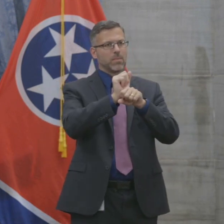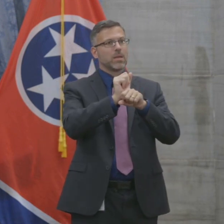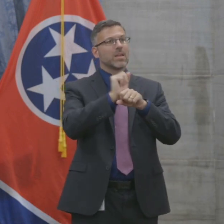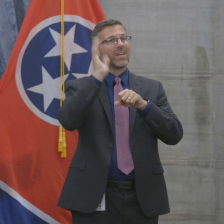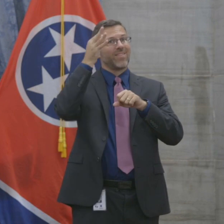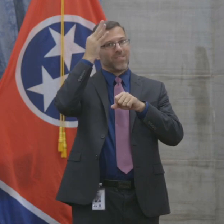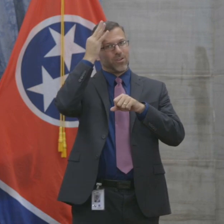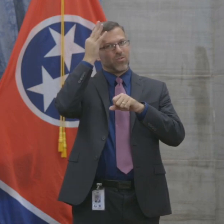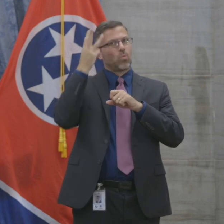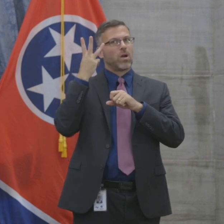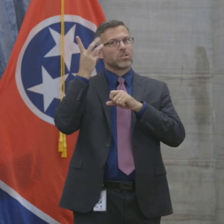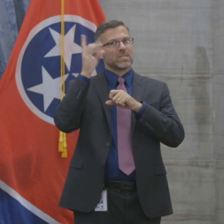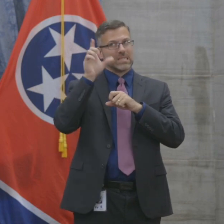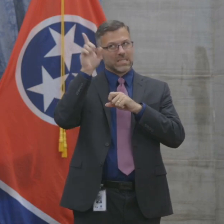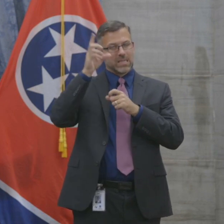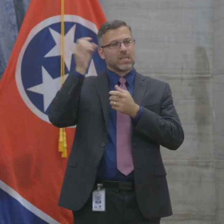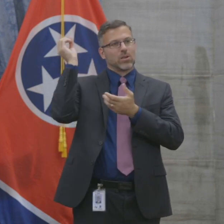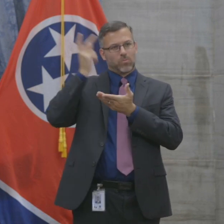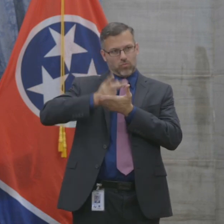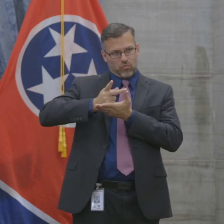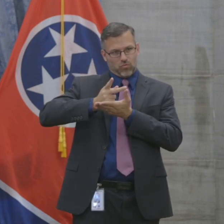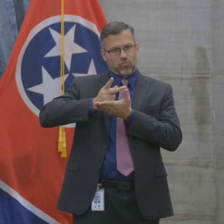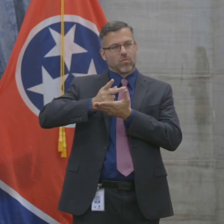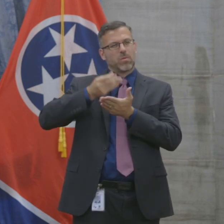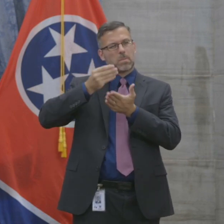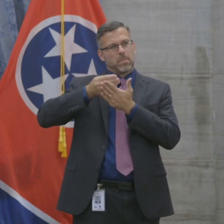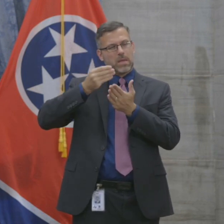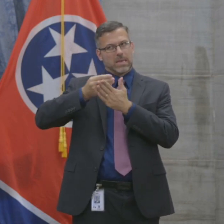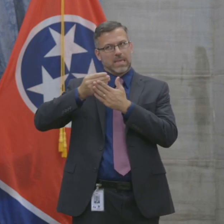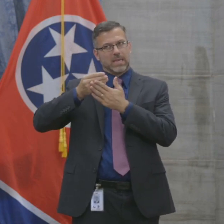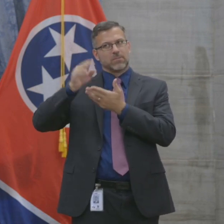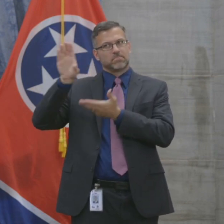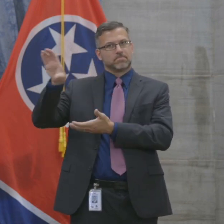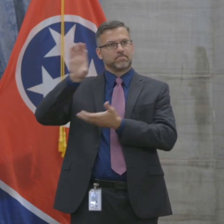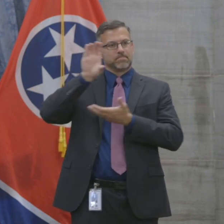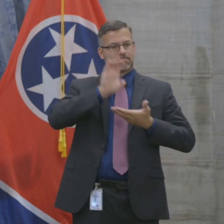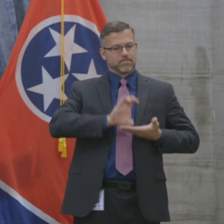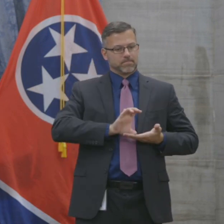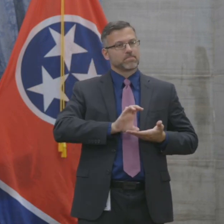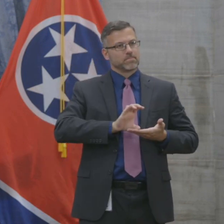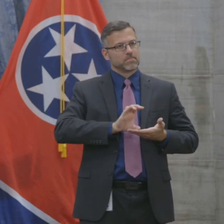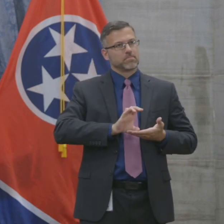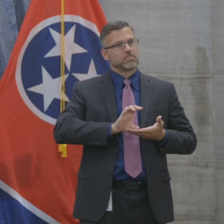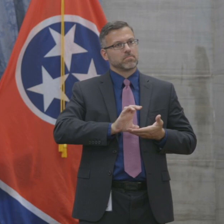a meaningful instructional day. that does not mean one school reopening is done, we are done. It means we will continue to